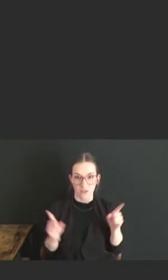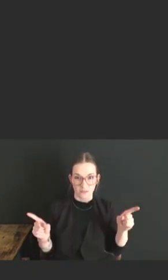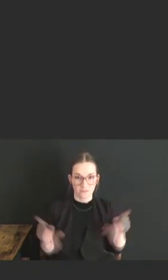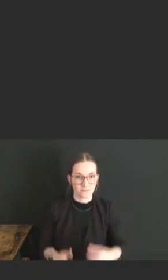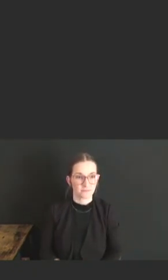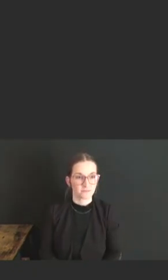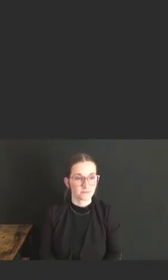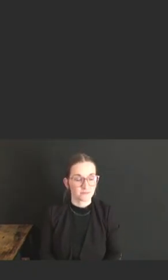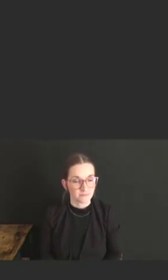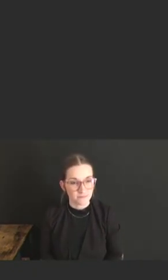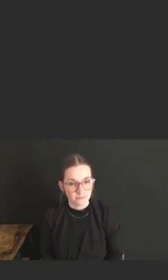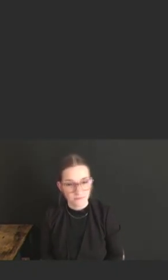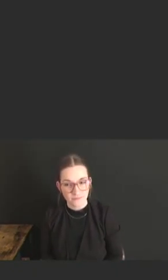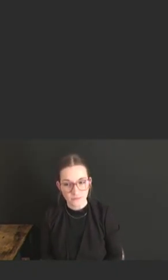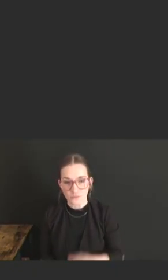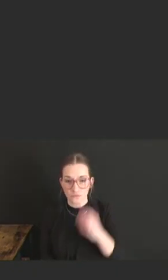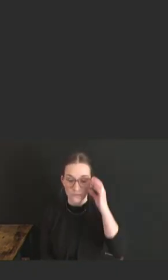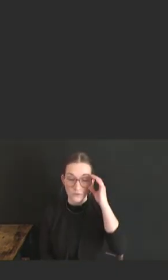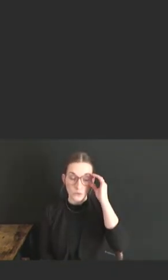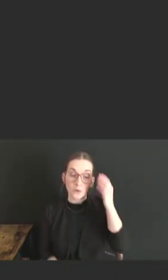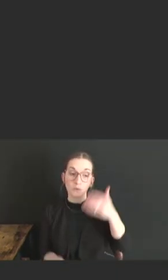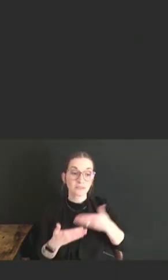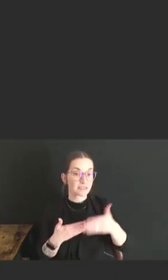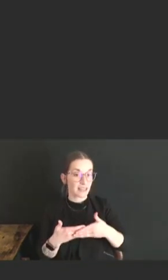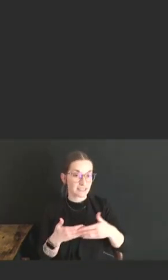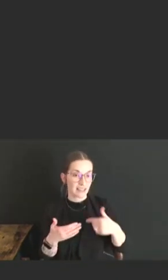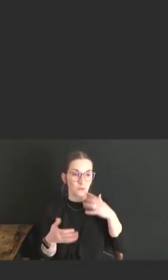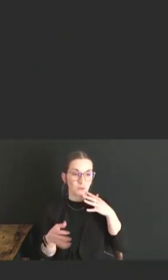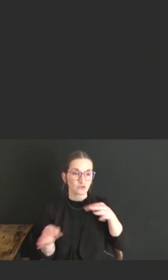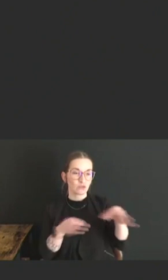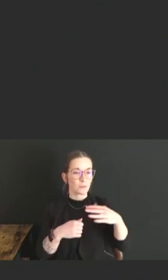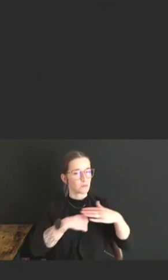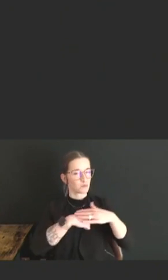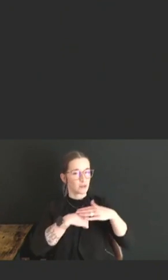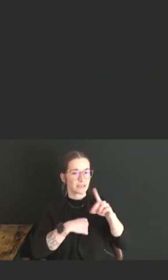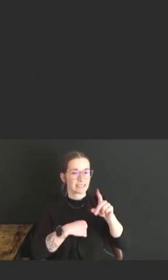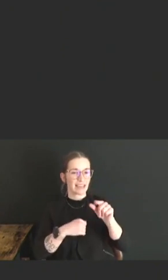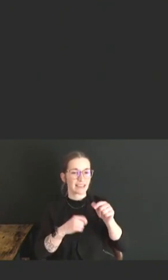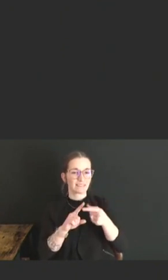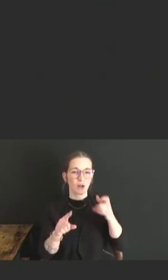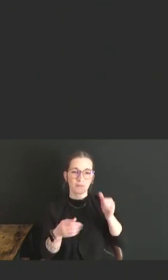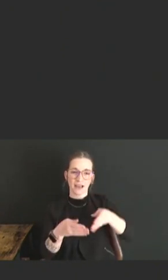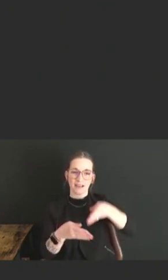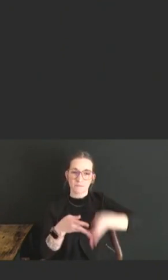So next, I'll describe the preliminary data from the completed surveys of patients or